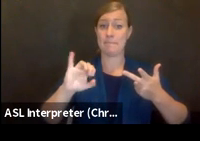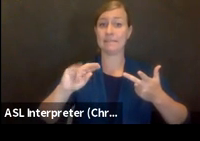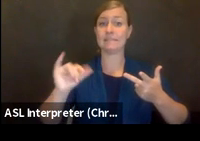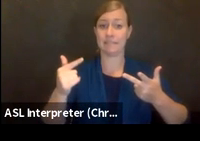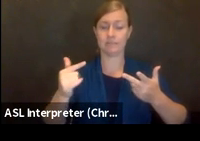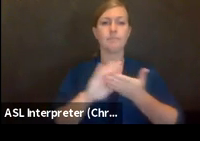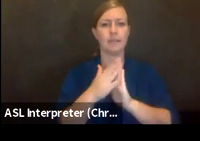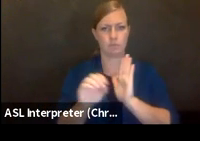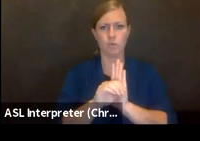ESD 189 - Amy Colburn: It's a good question.